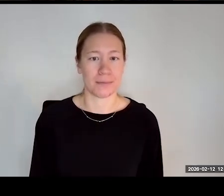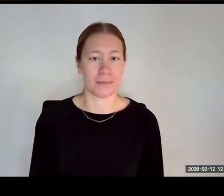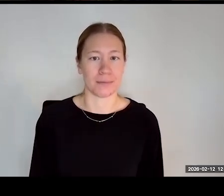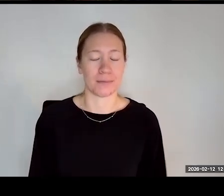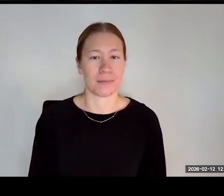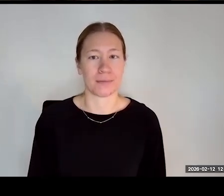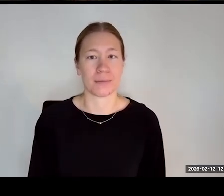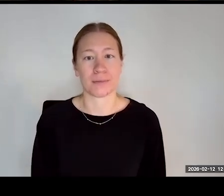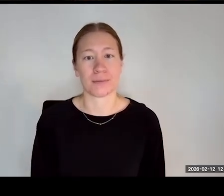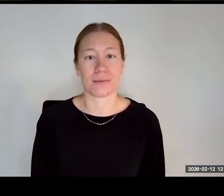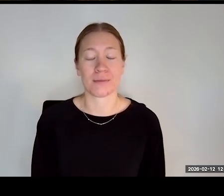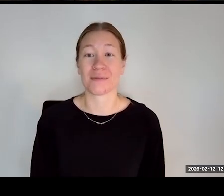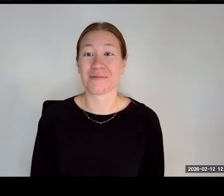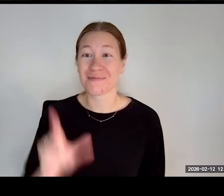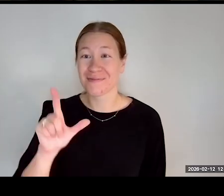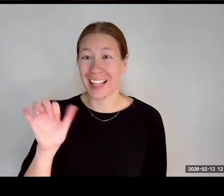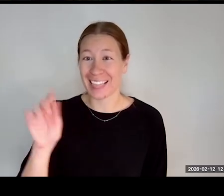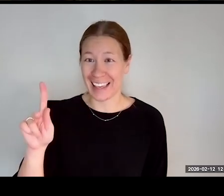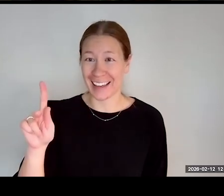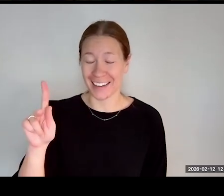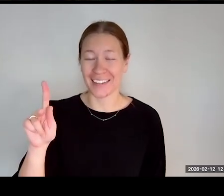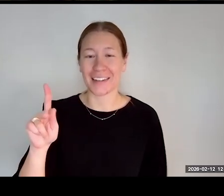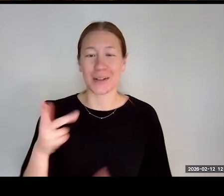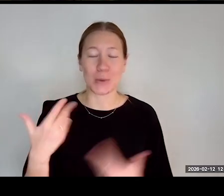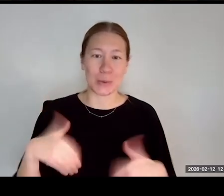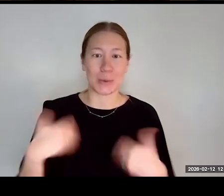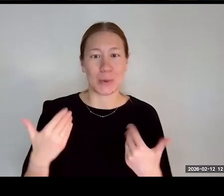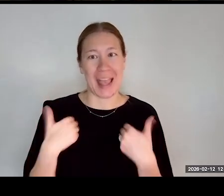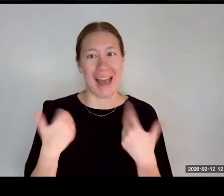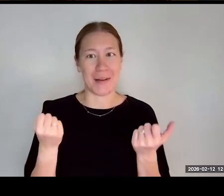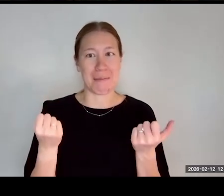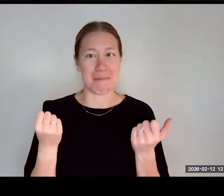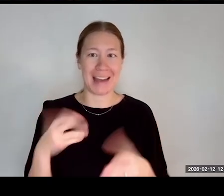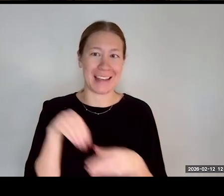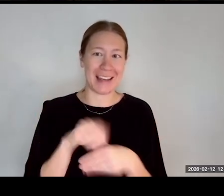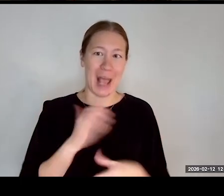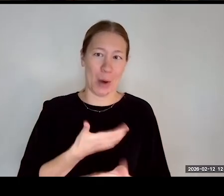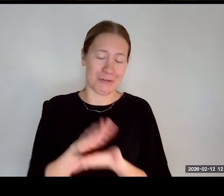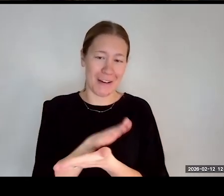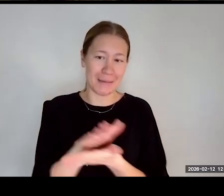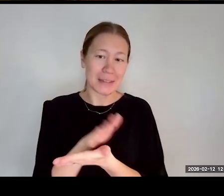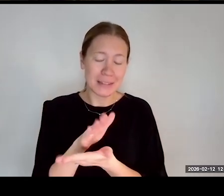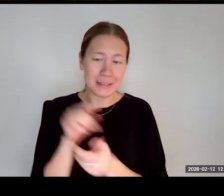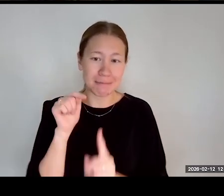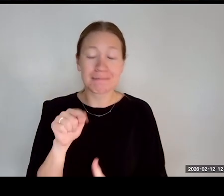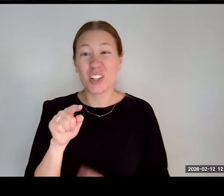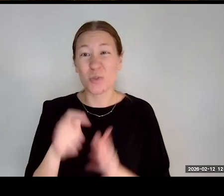Okay, links are another element we have in lots of our documents. So links need to be underlined.